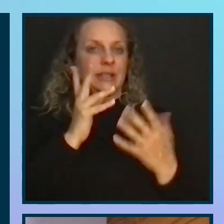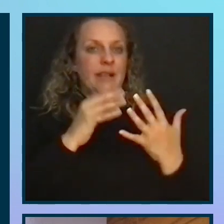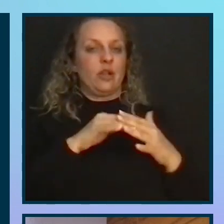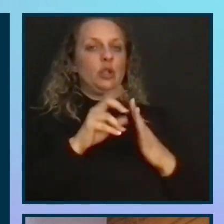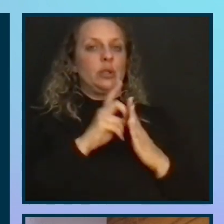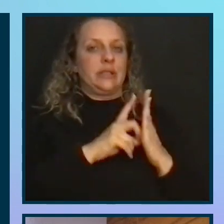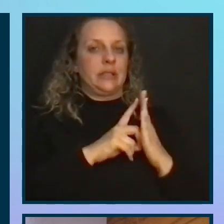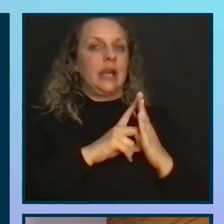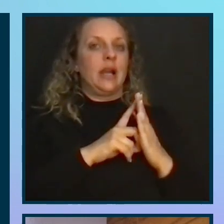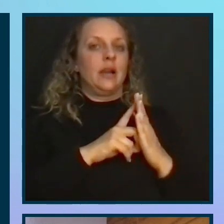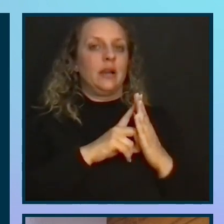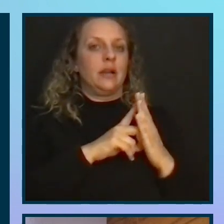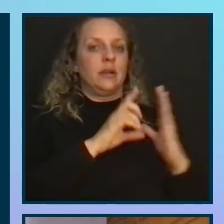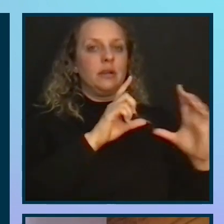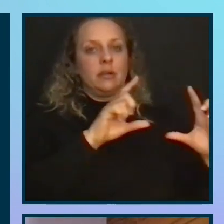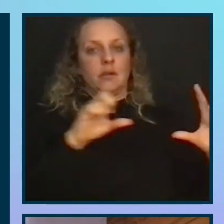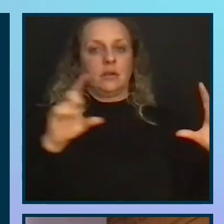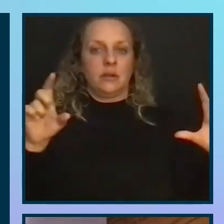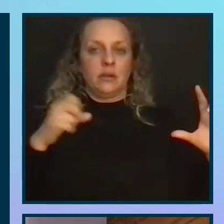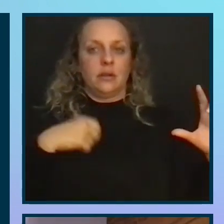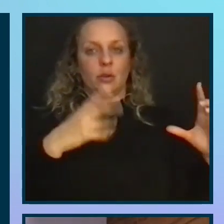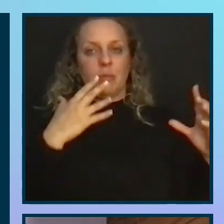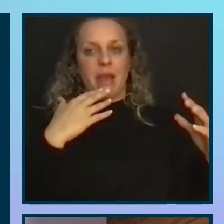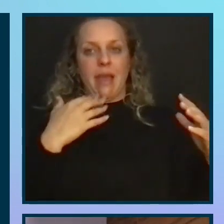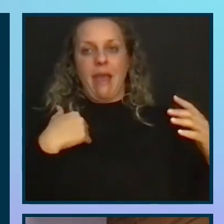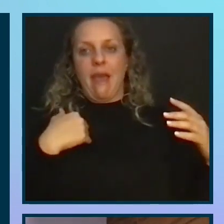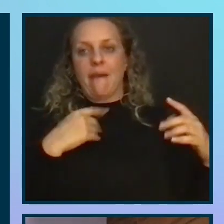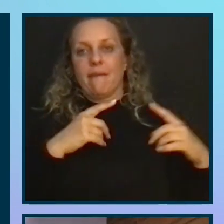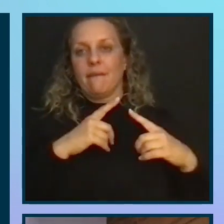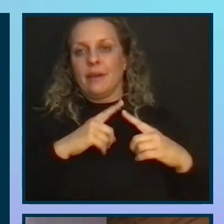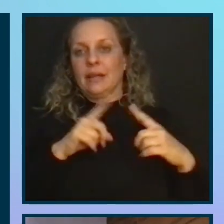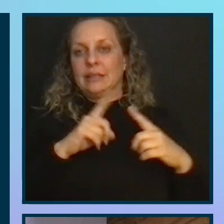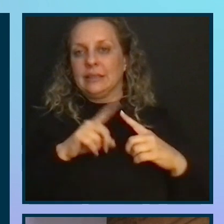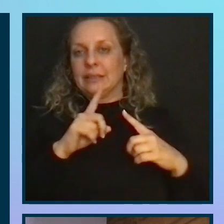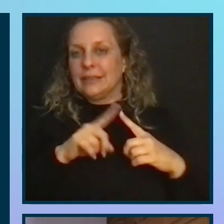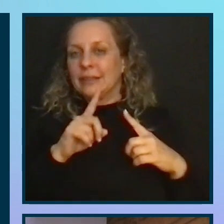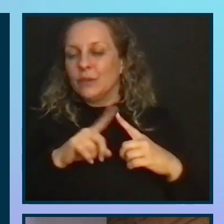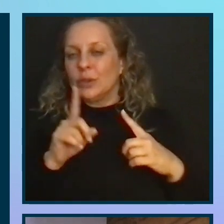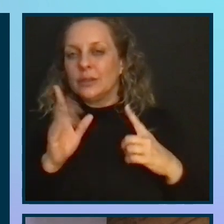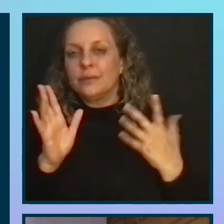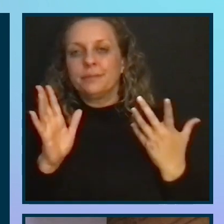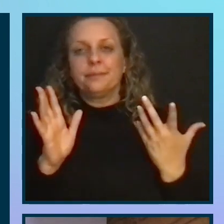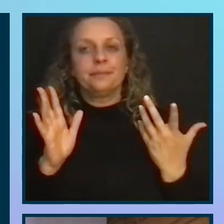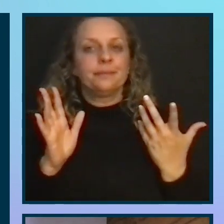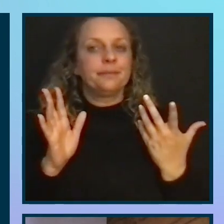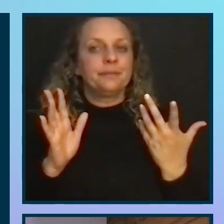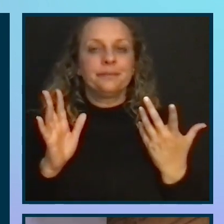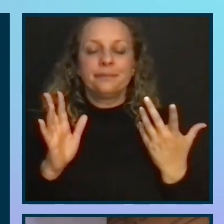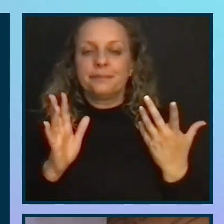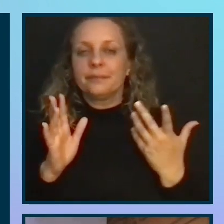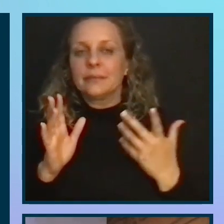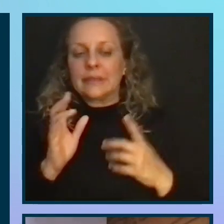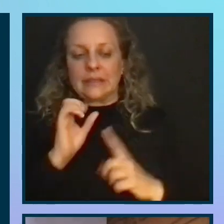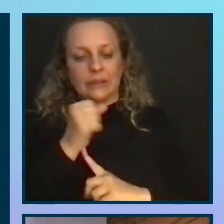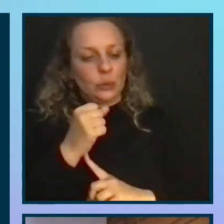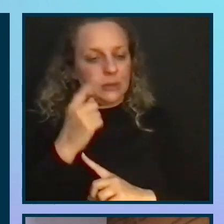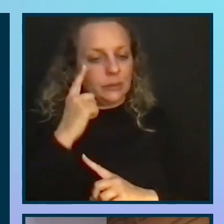to your clip, you may have an arm injury, which means you can't use the mouse quite so easily if you're using your left arm,